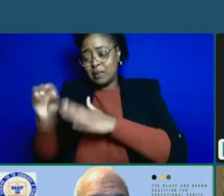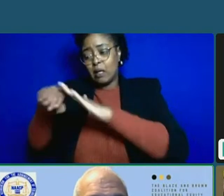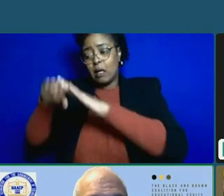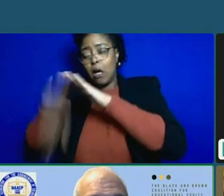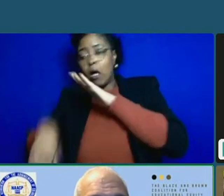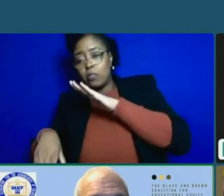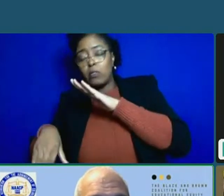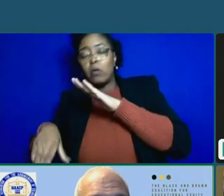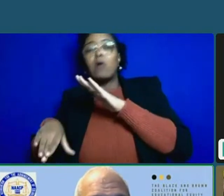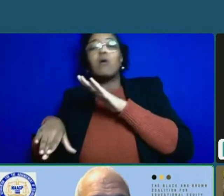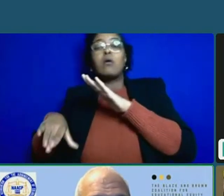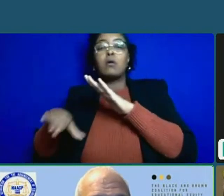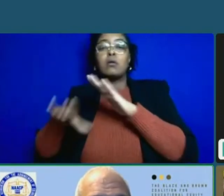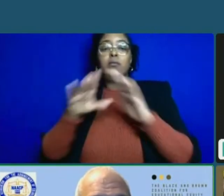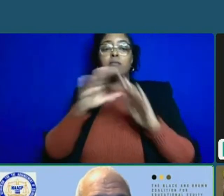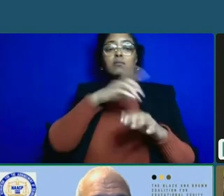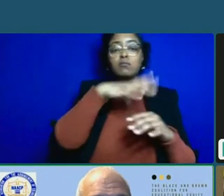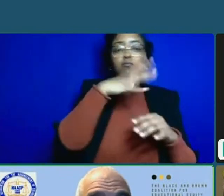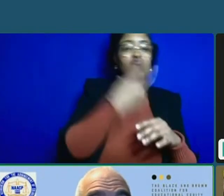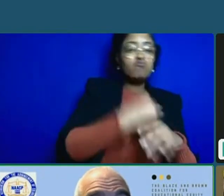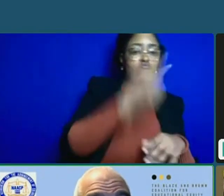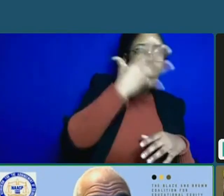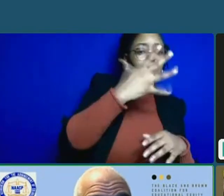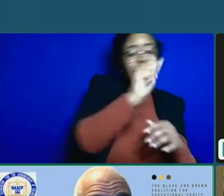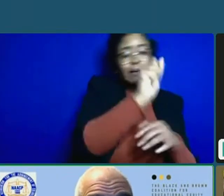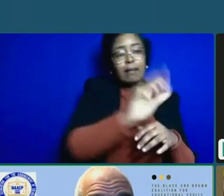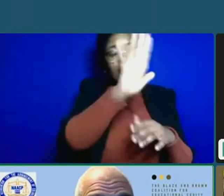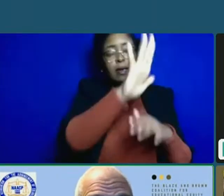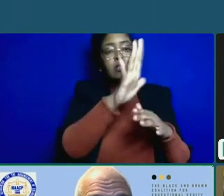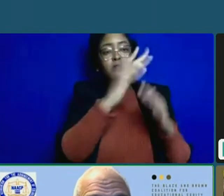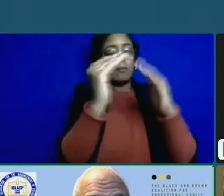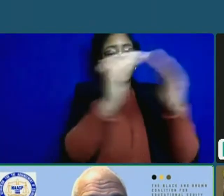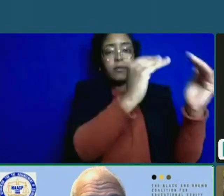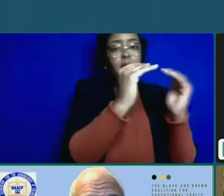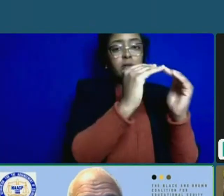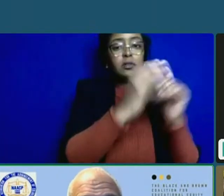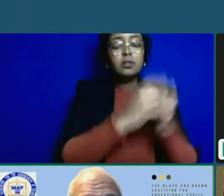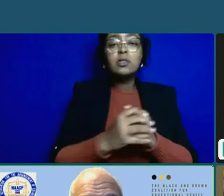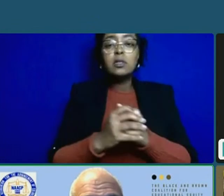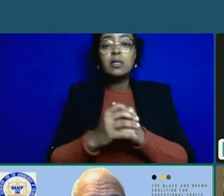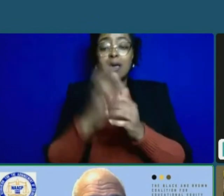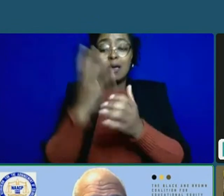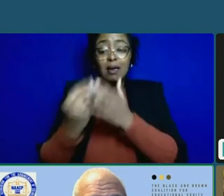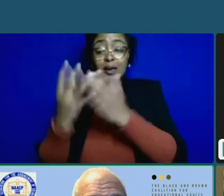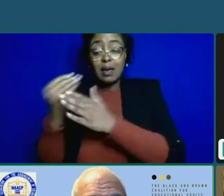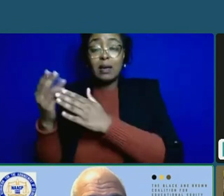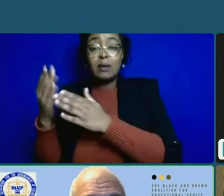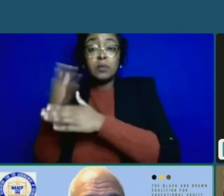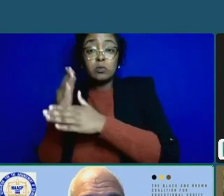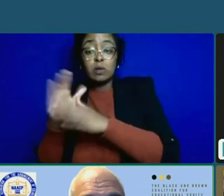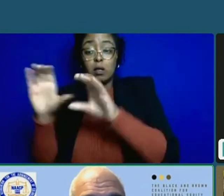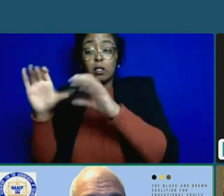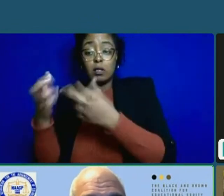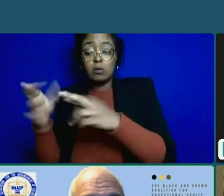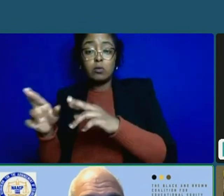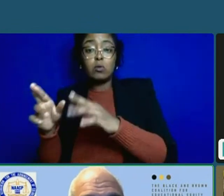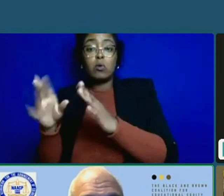points below their white and Asian peers. Although these gaps